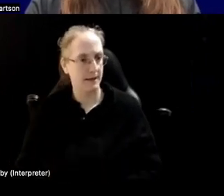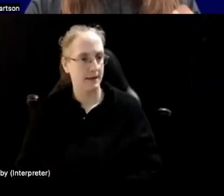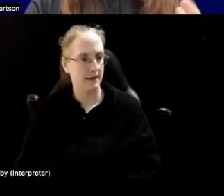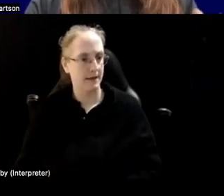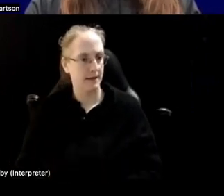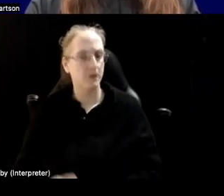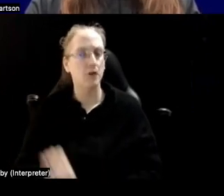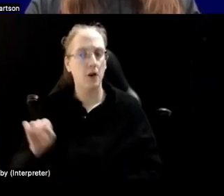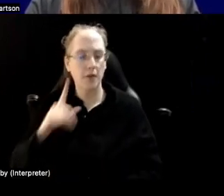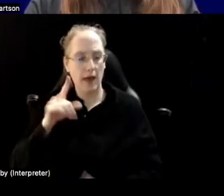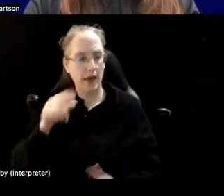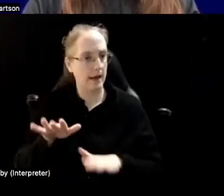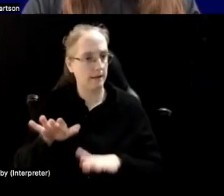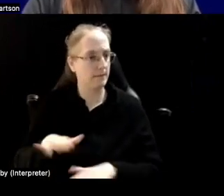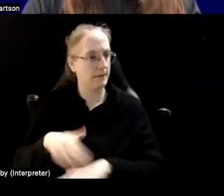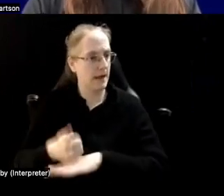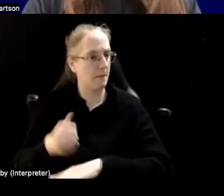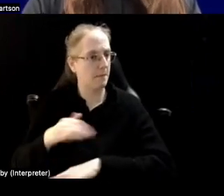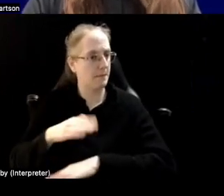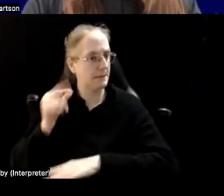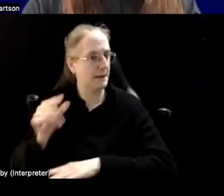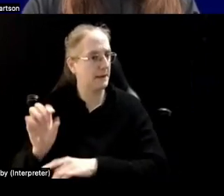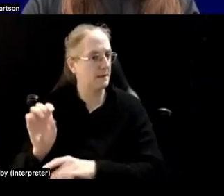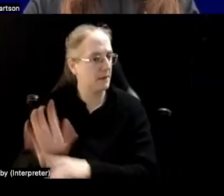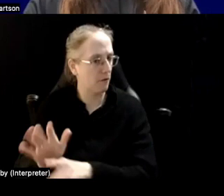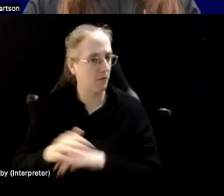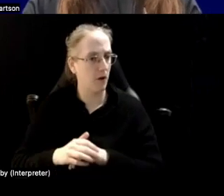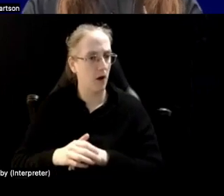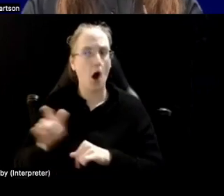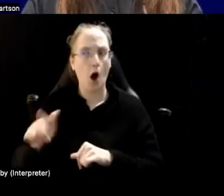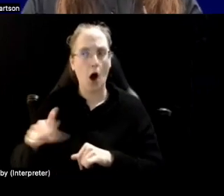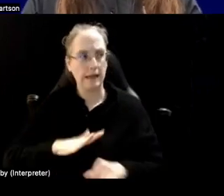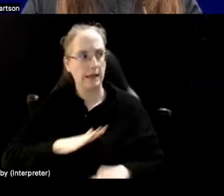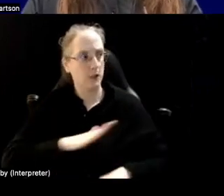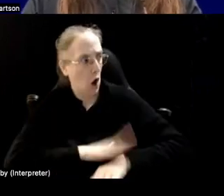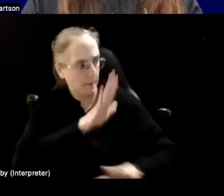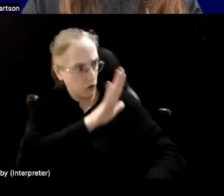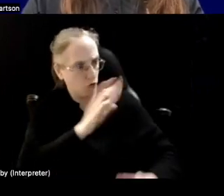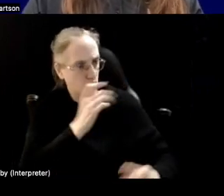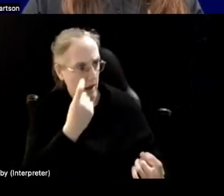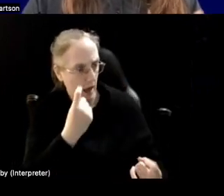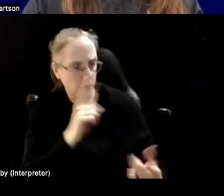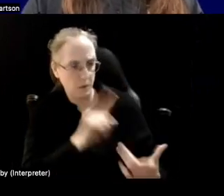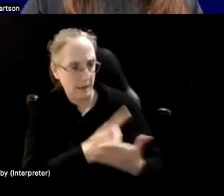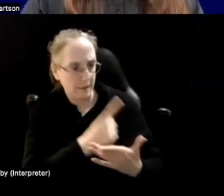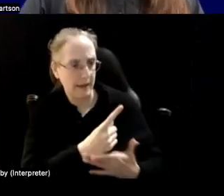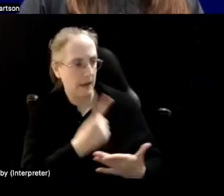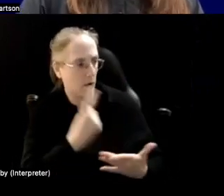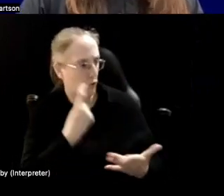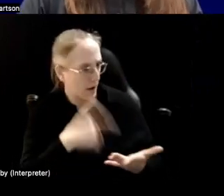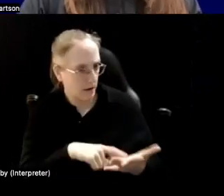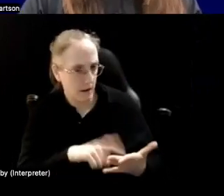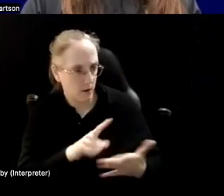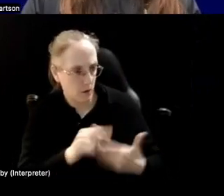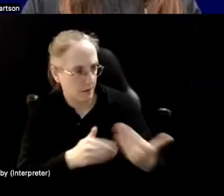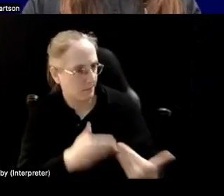this or make sense of this or even notice this", and then they've got to make decisions, "Am I